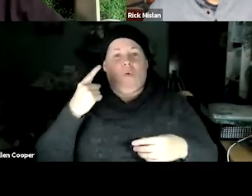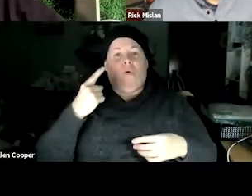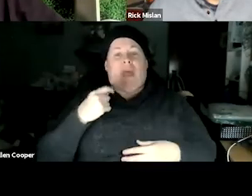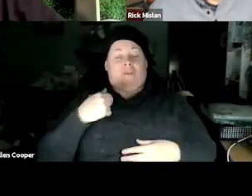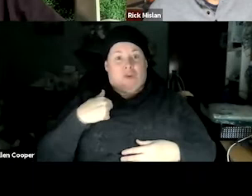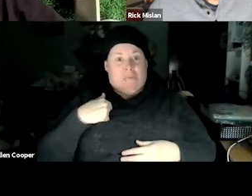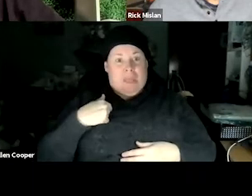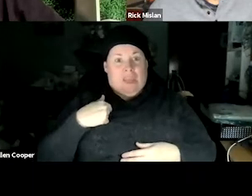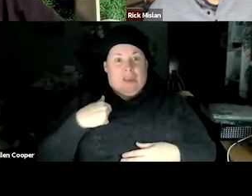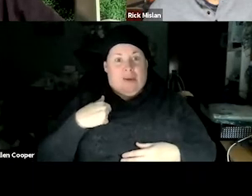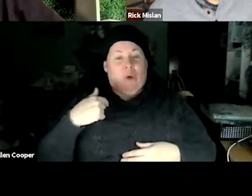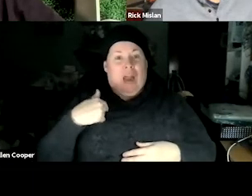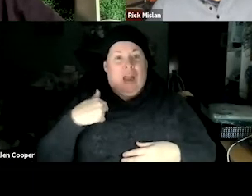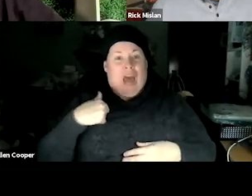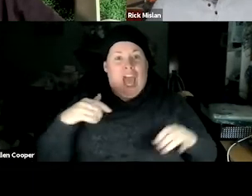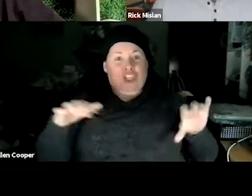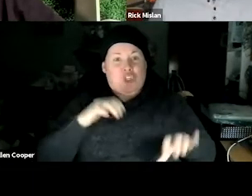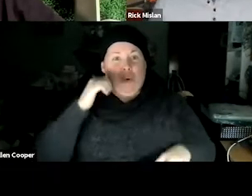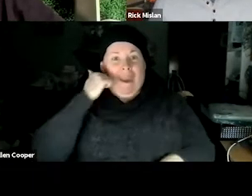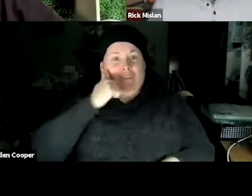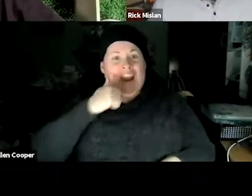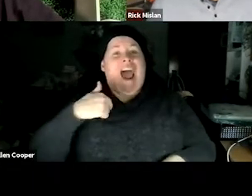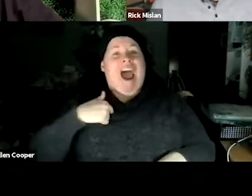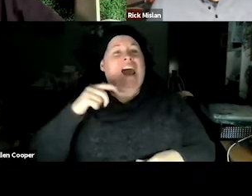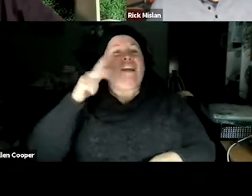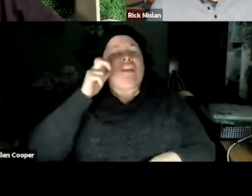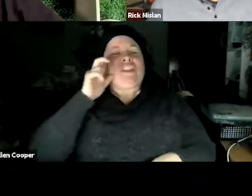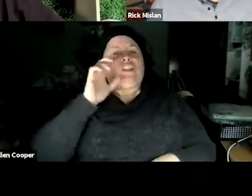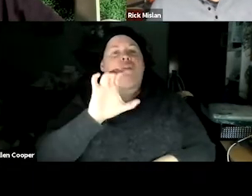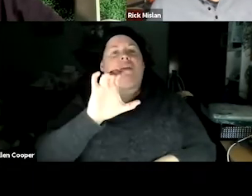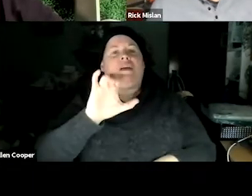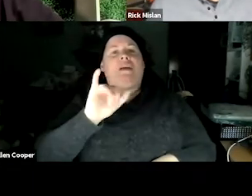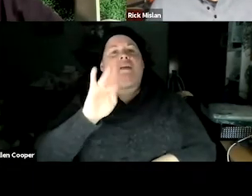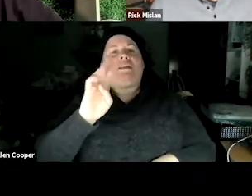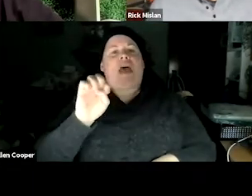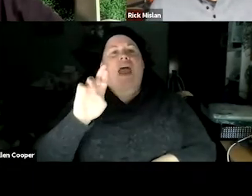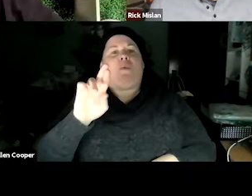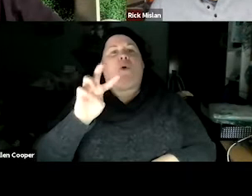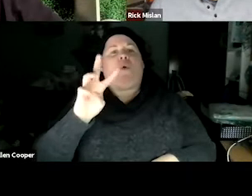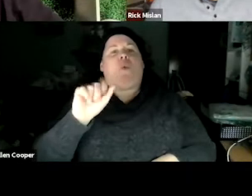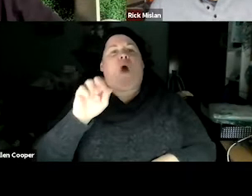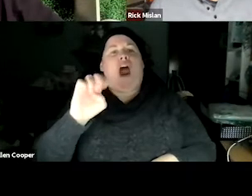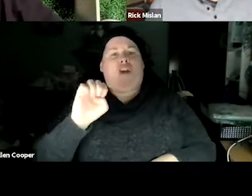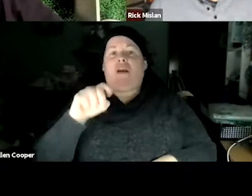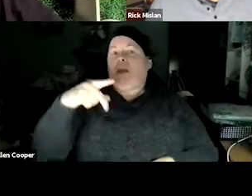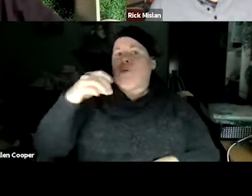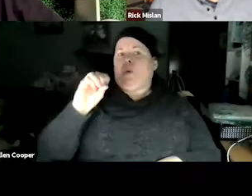every single morning. I listened to the cyber wire. It's a podcast about CalebBarlow: You know the quick rundown of what's going on cybersecurity. For me,